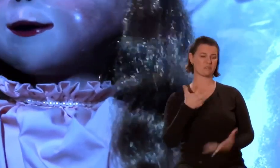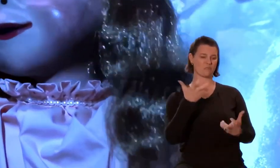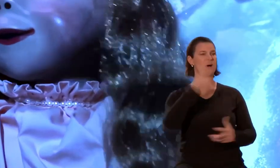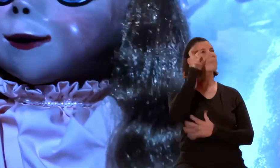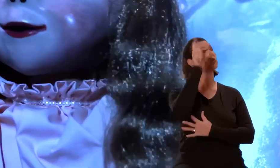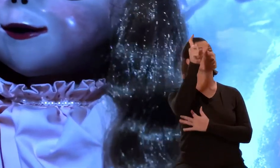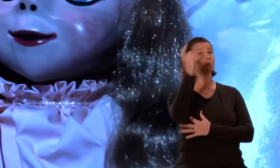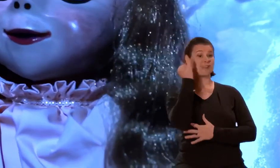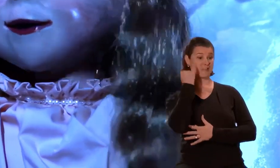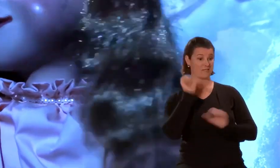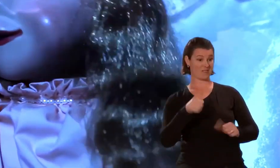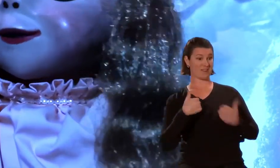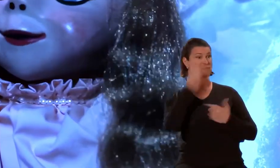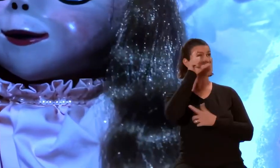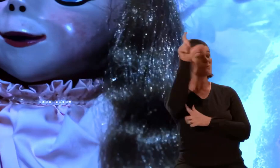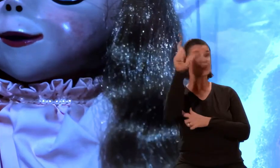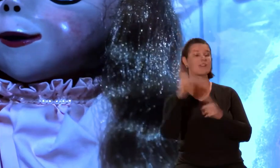If I can have the moon, I will be well again.